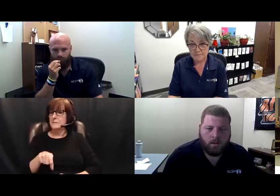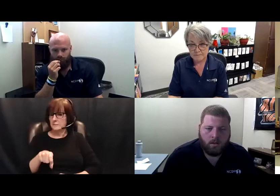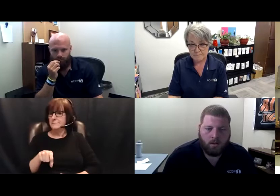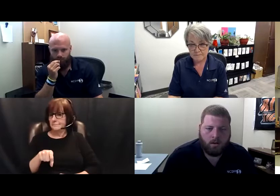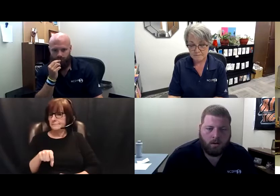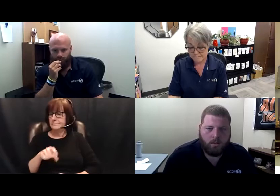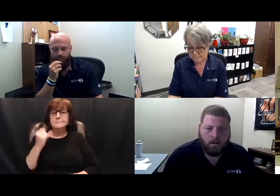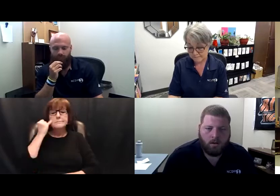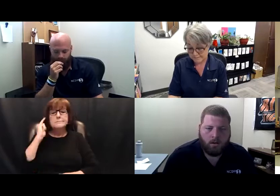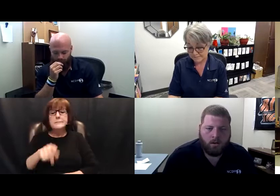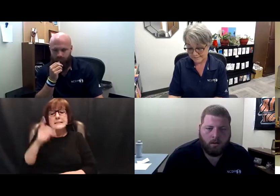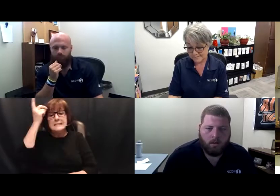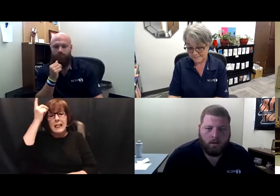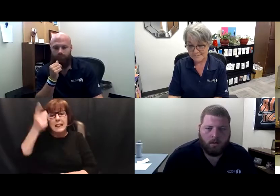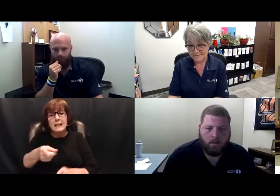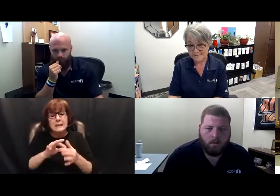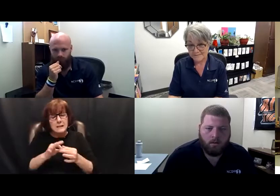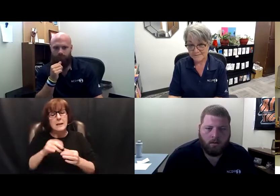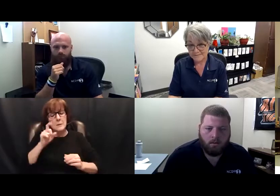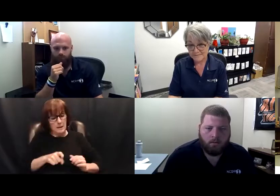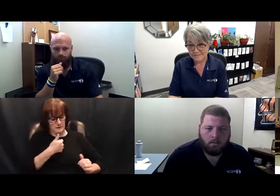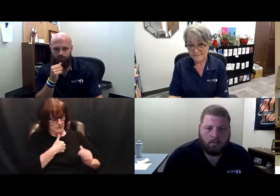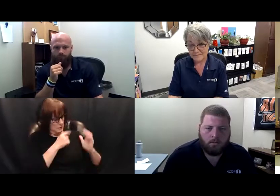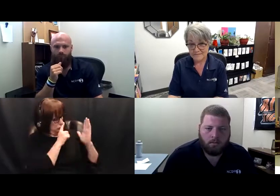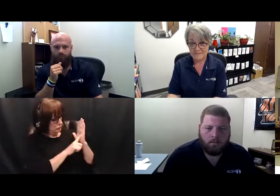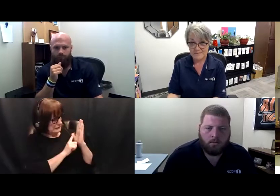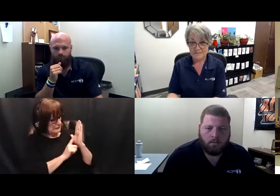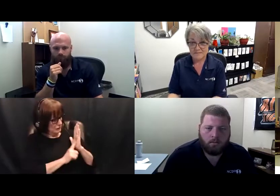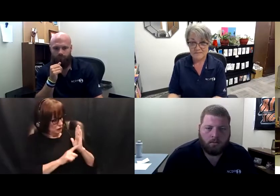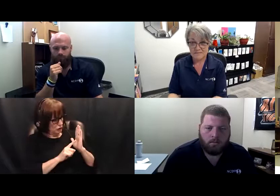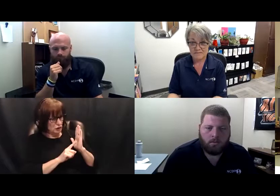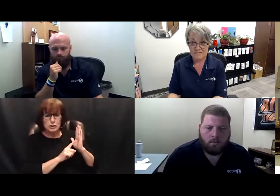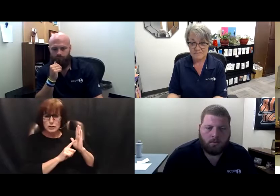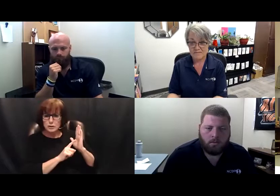Dillon said. You have to do your research, you have to